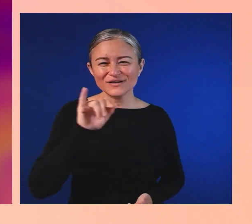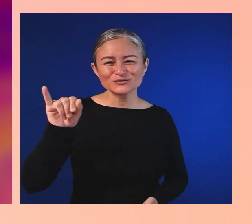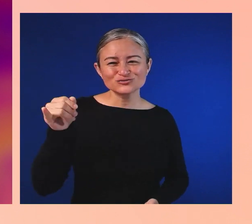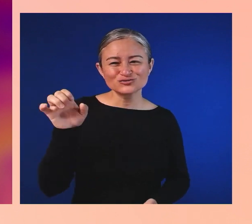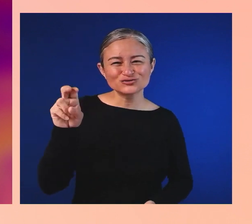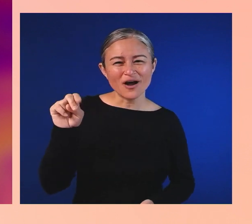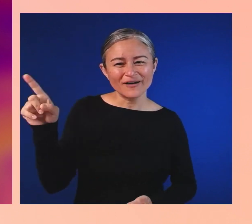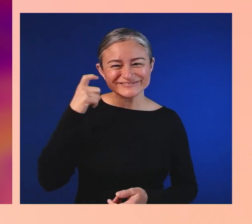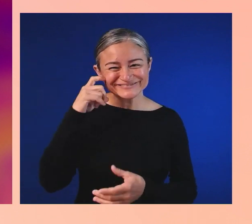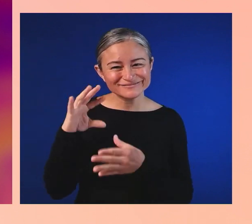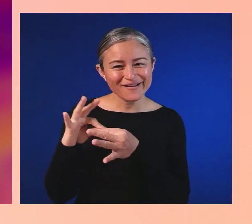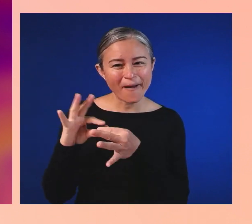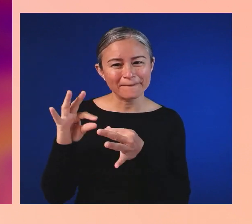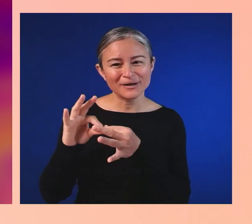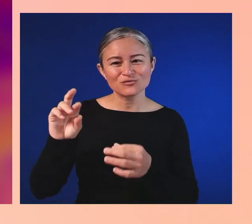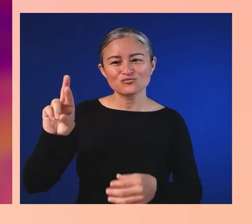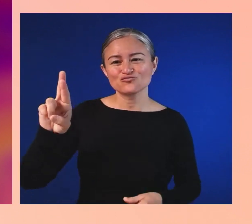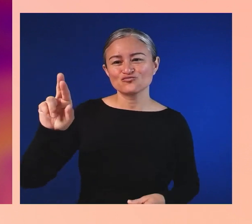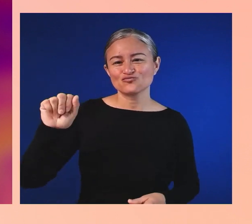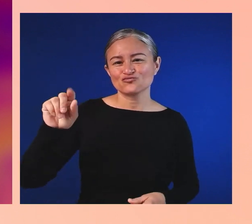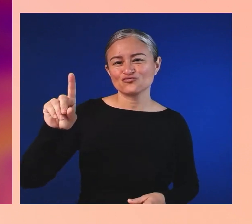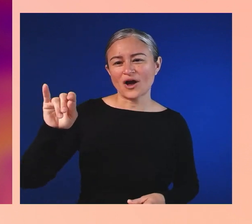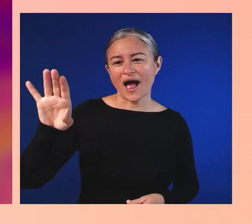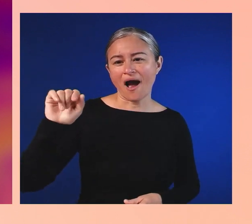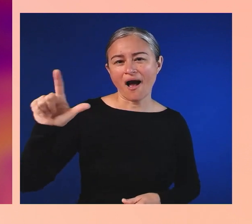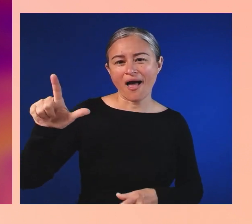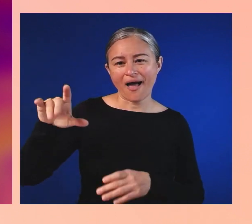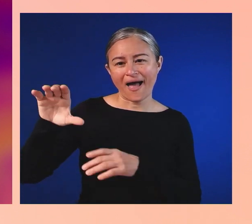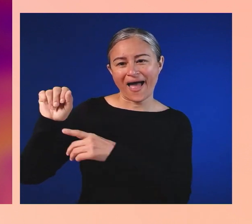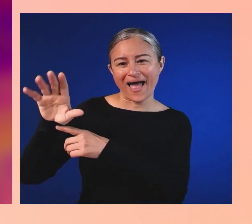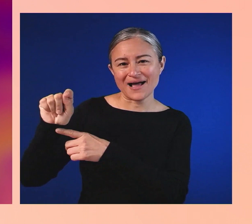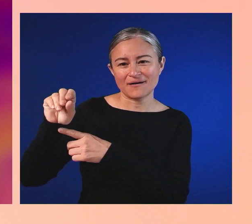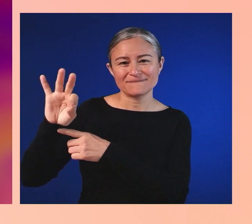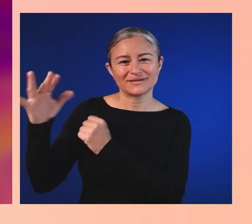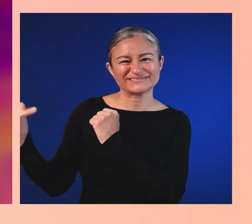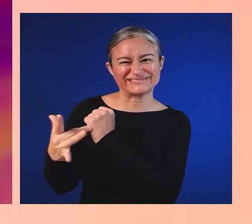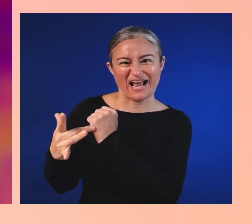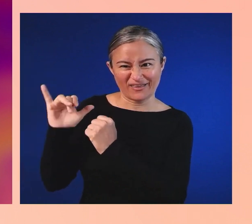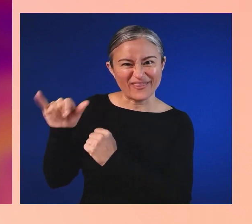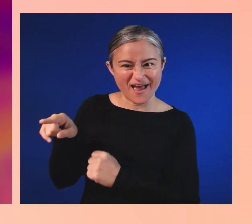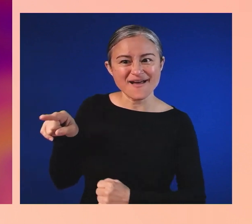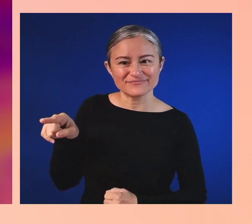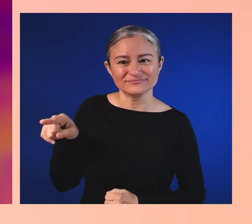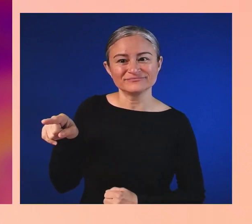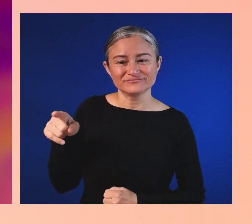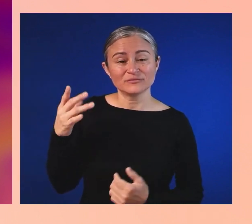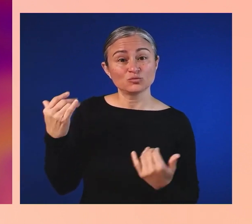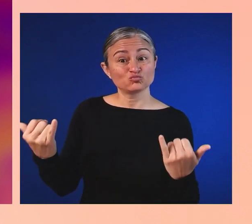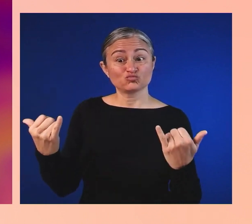It is today, it's radical. The things that we're doing collectively